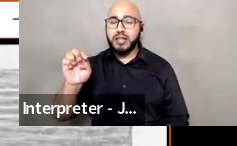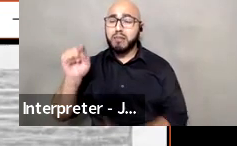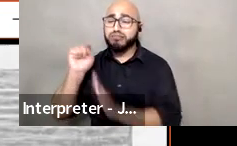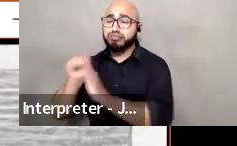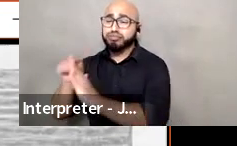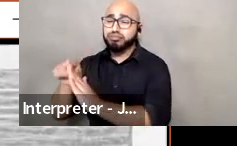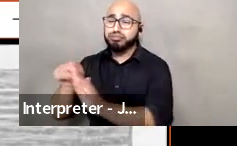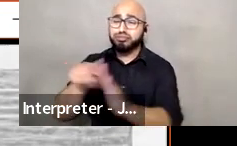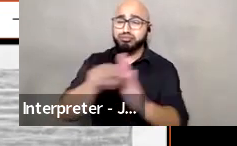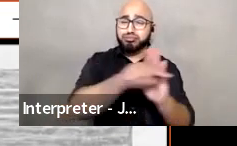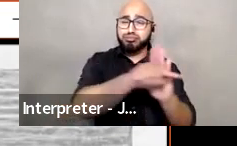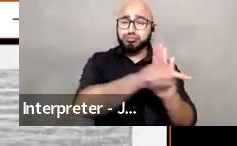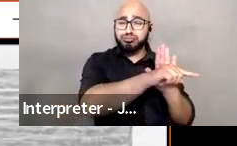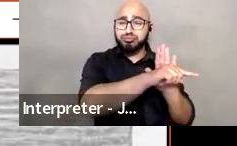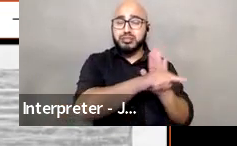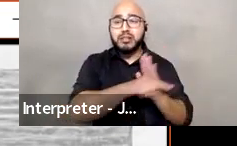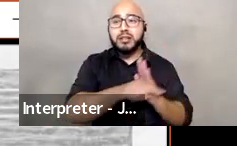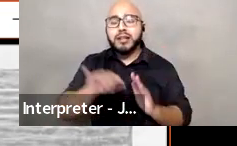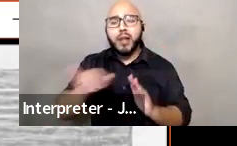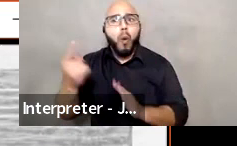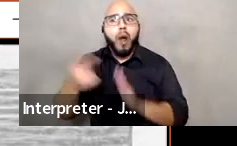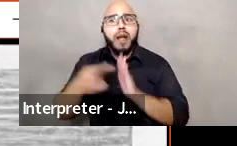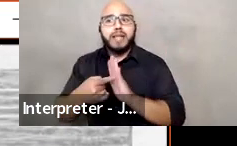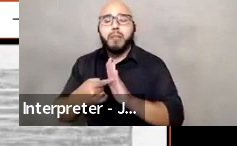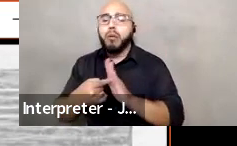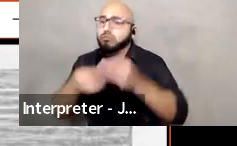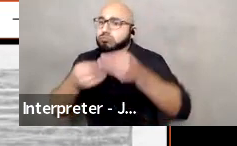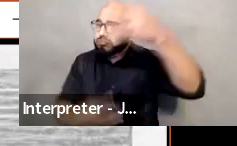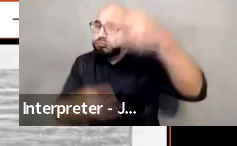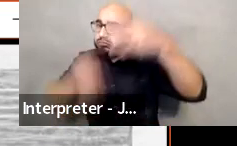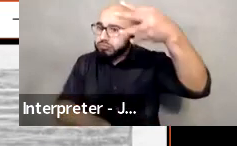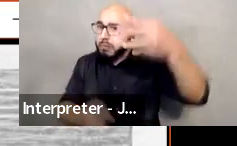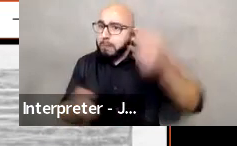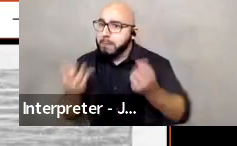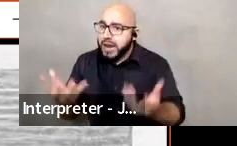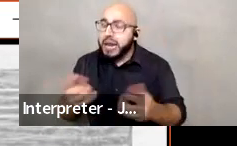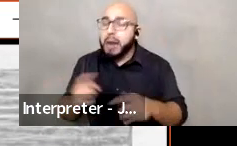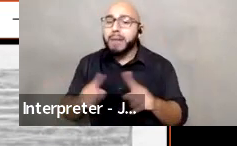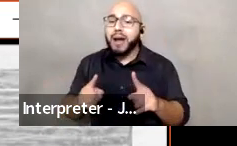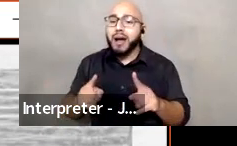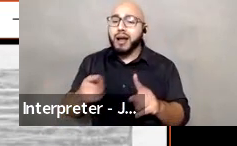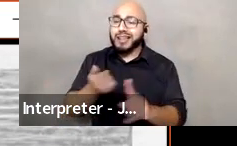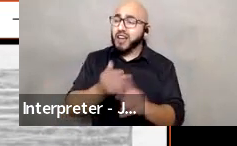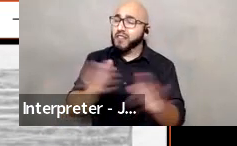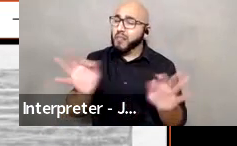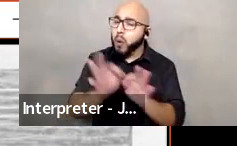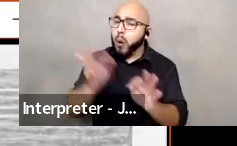Important because of a Supreme Court case. Now what happened in the Colfax massacre? Well, it starts.